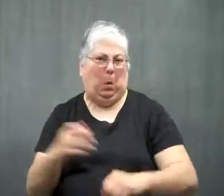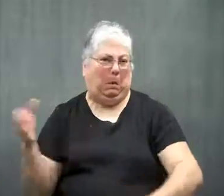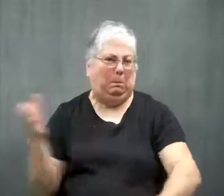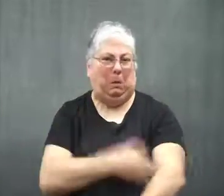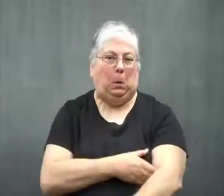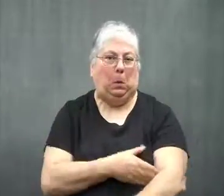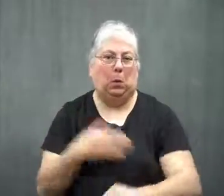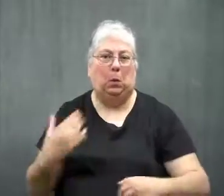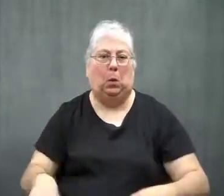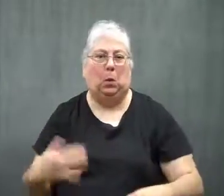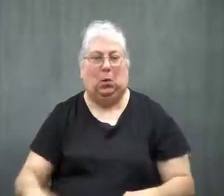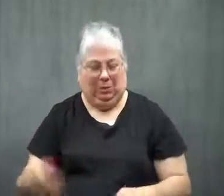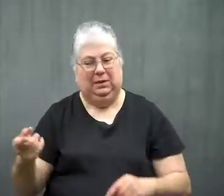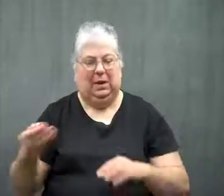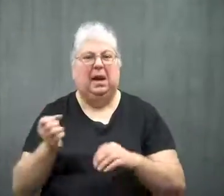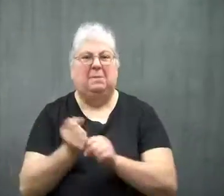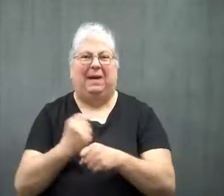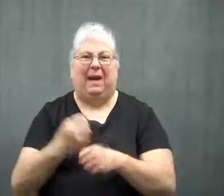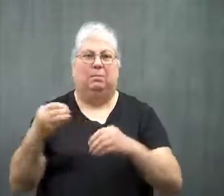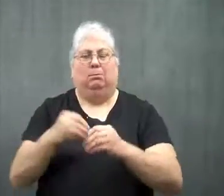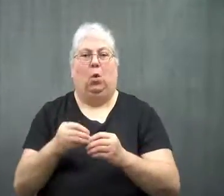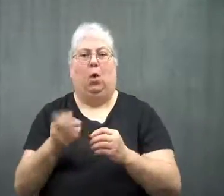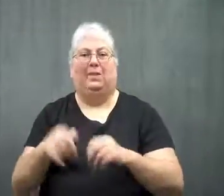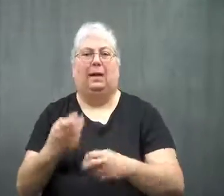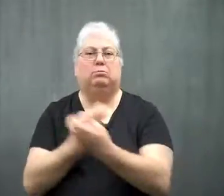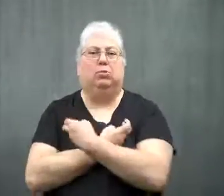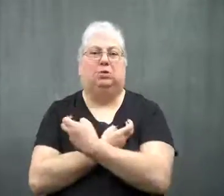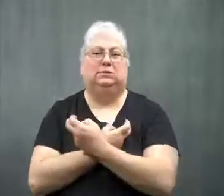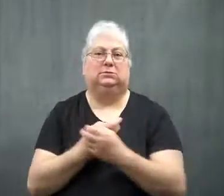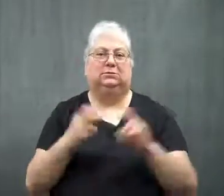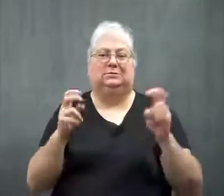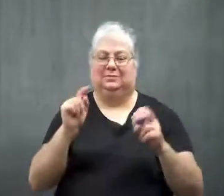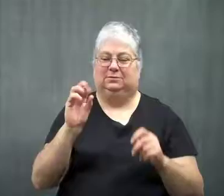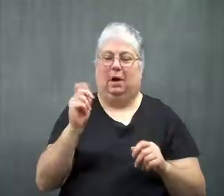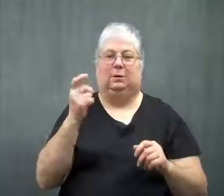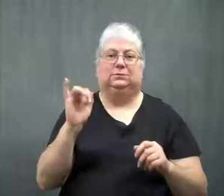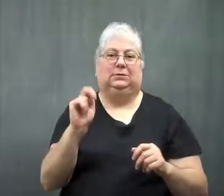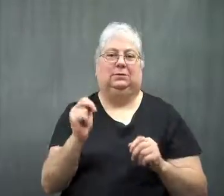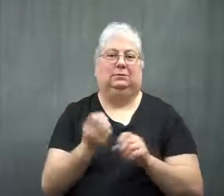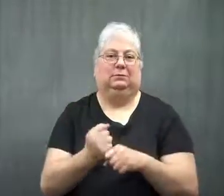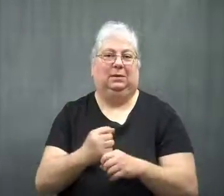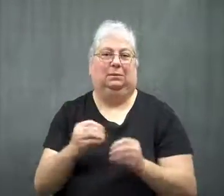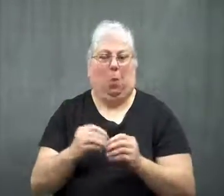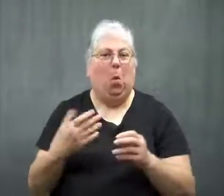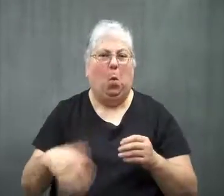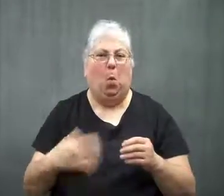It's very strong, and makes more of the toxin that is poisonous to people.